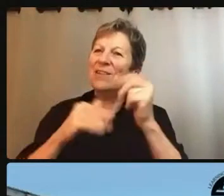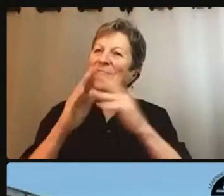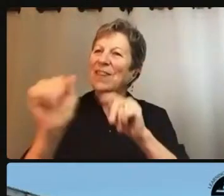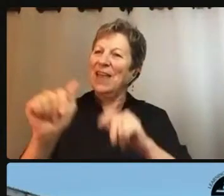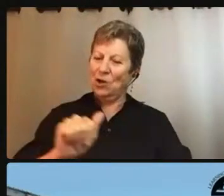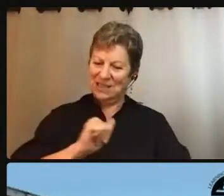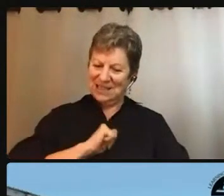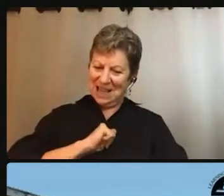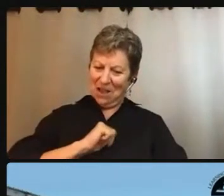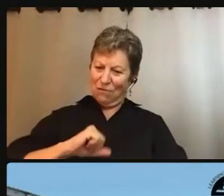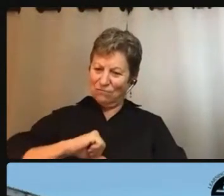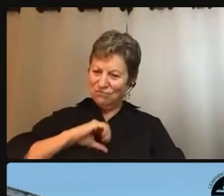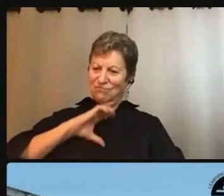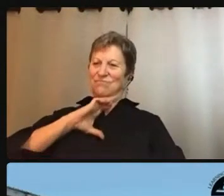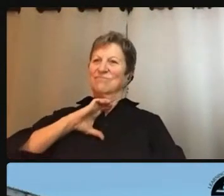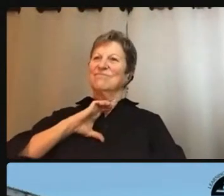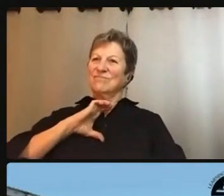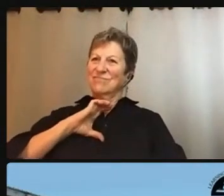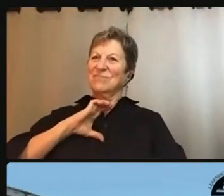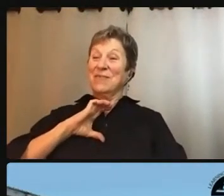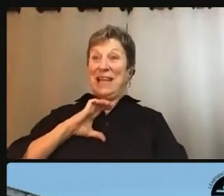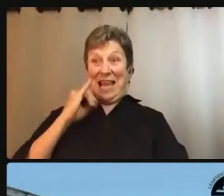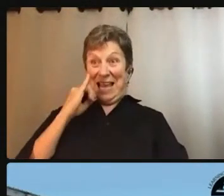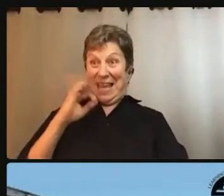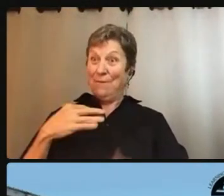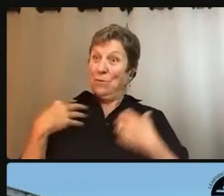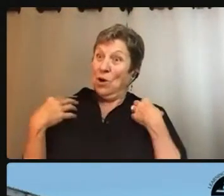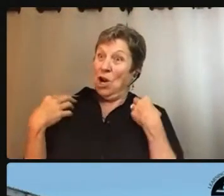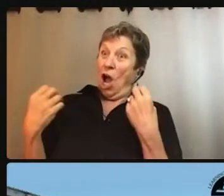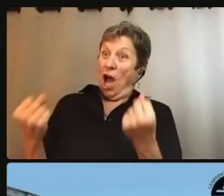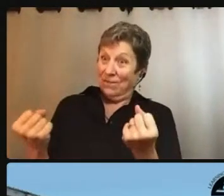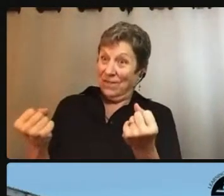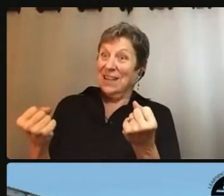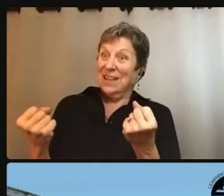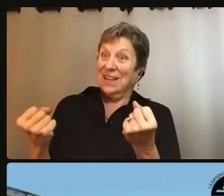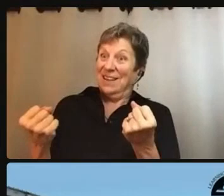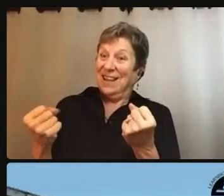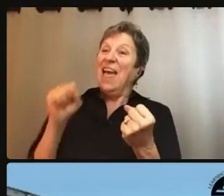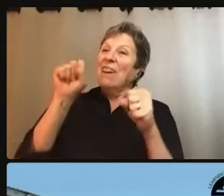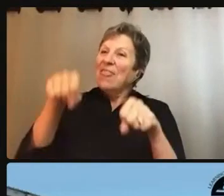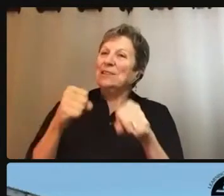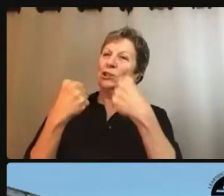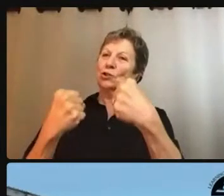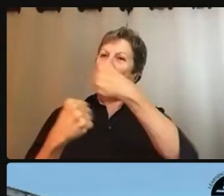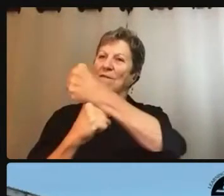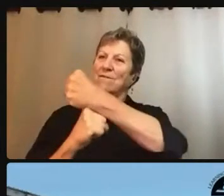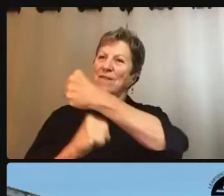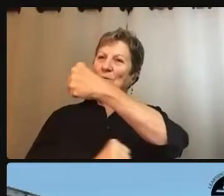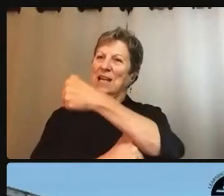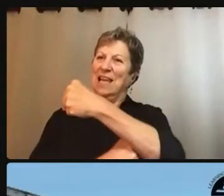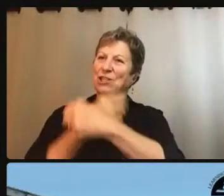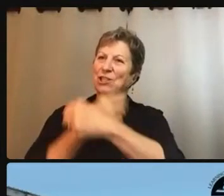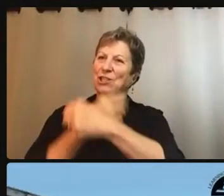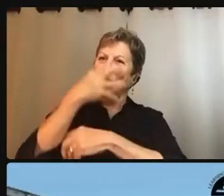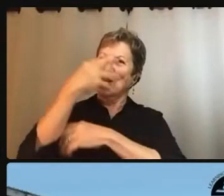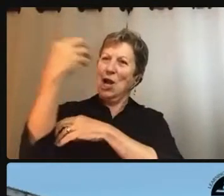INCLUDE HELPING THEM BUILD